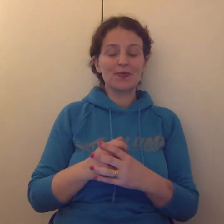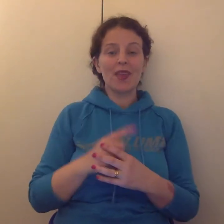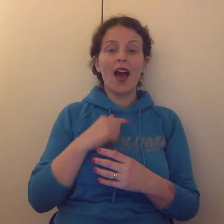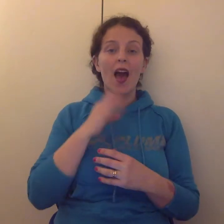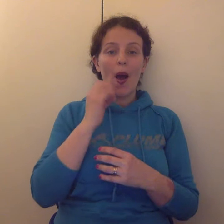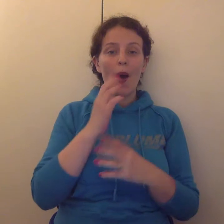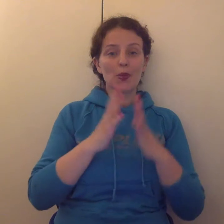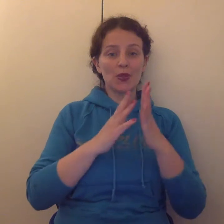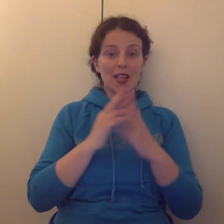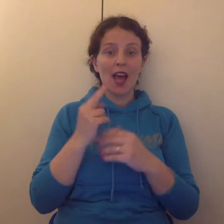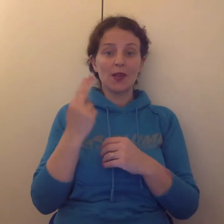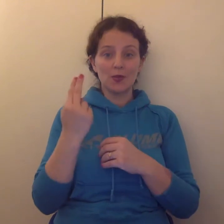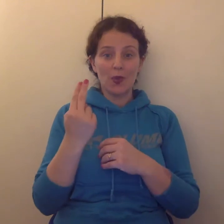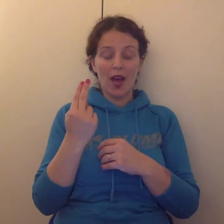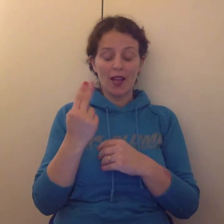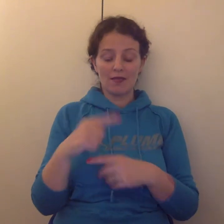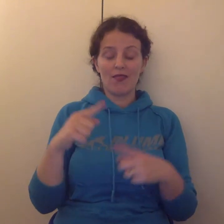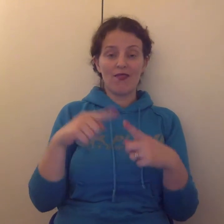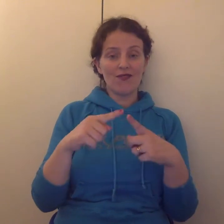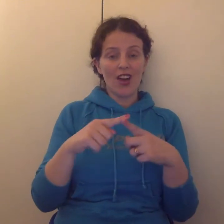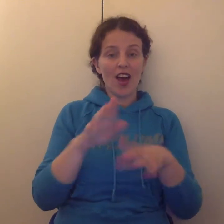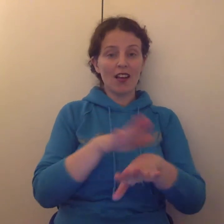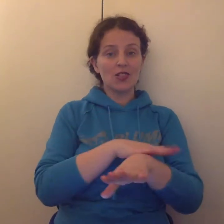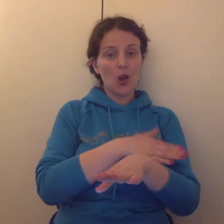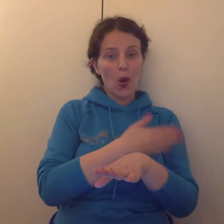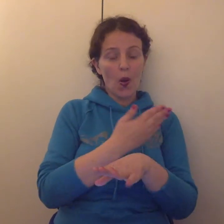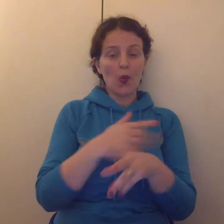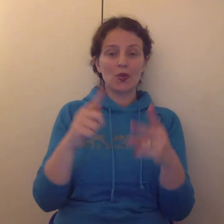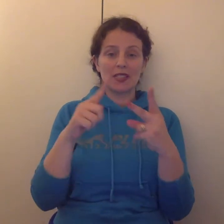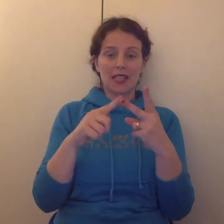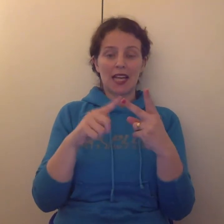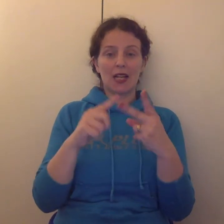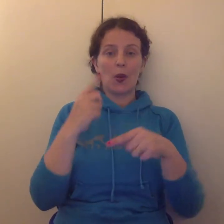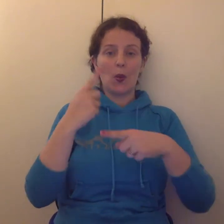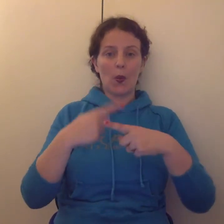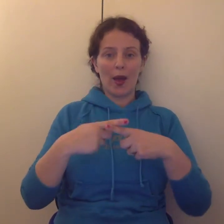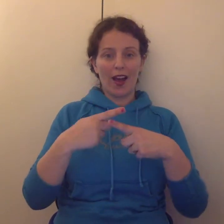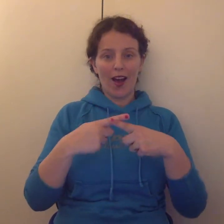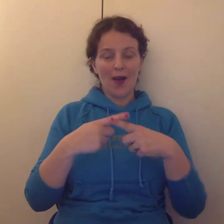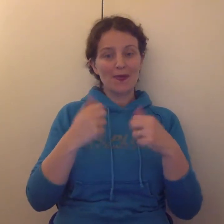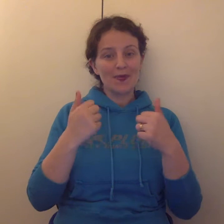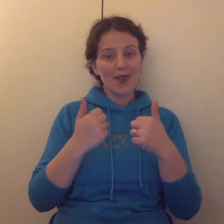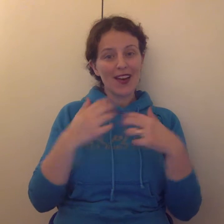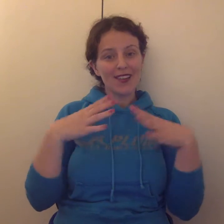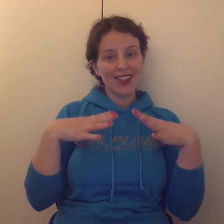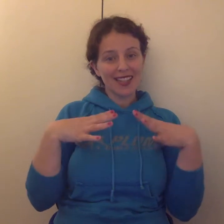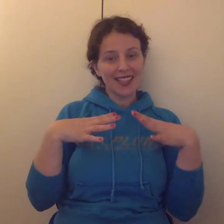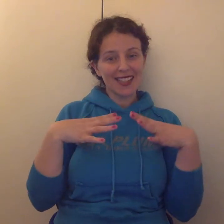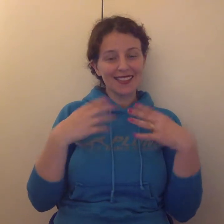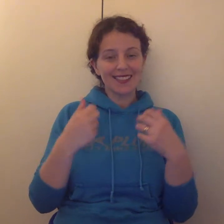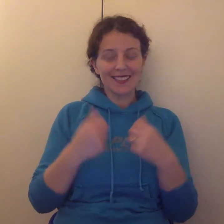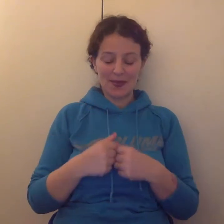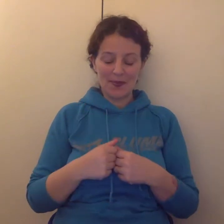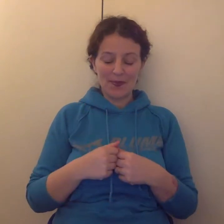I will sign twice, the first time slow and the second quicker. Ready